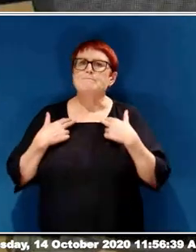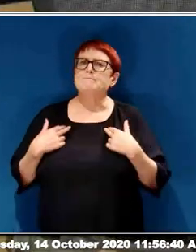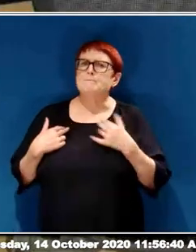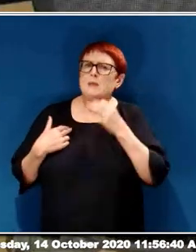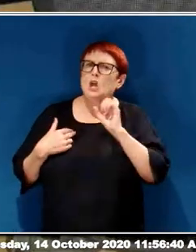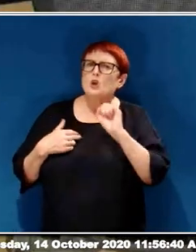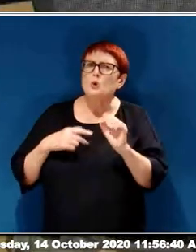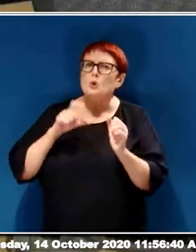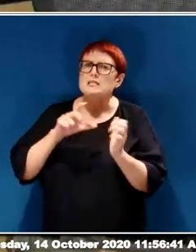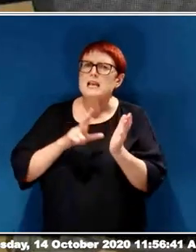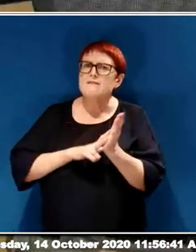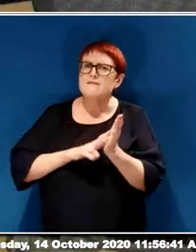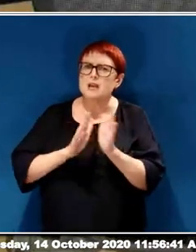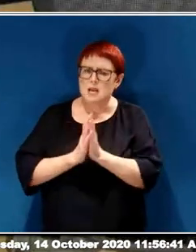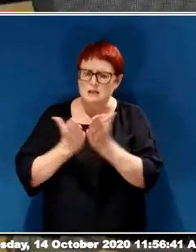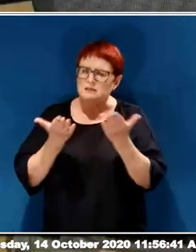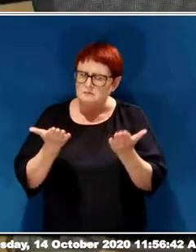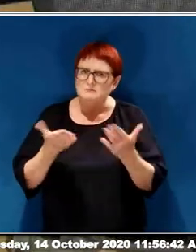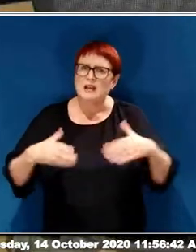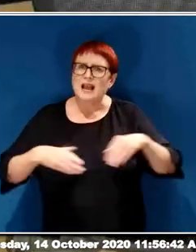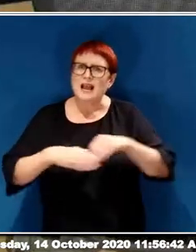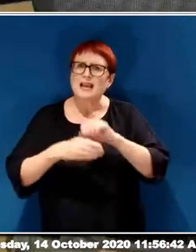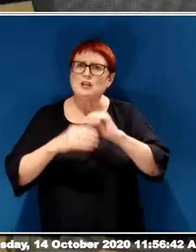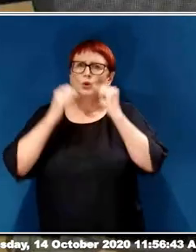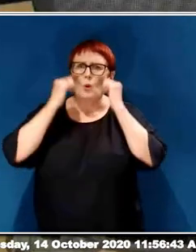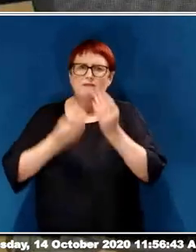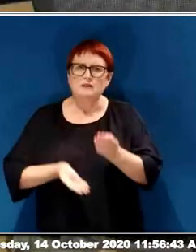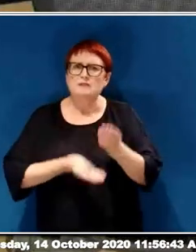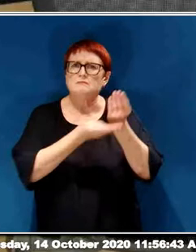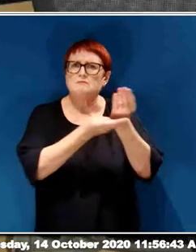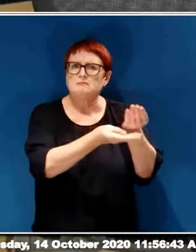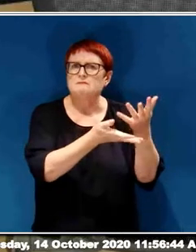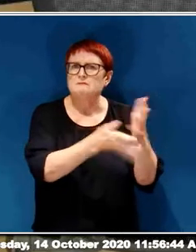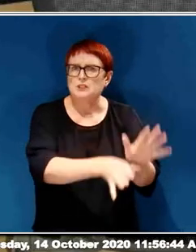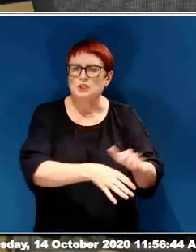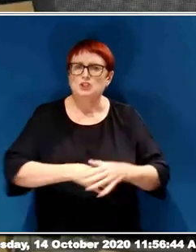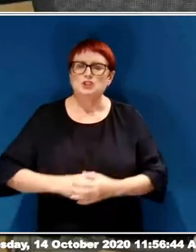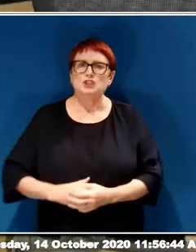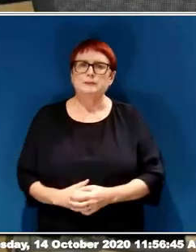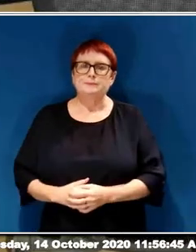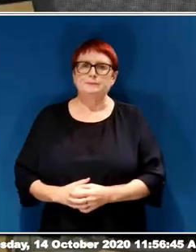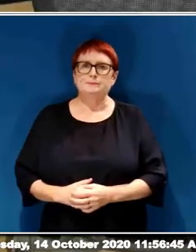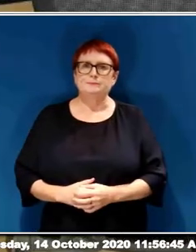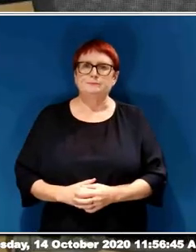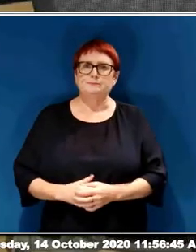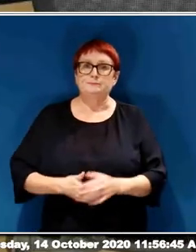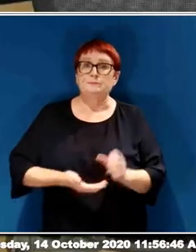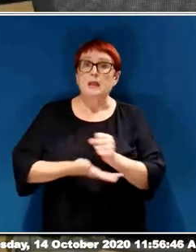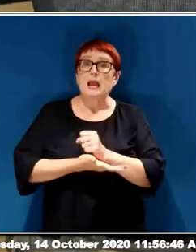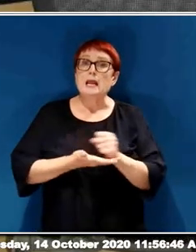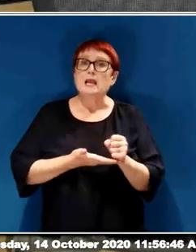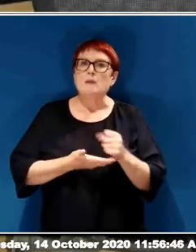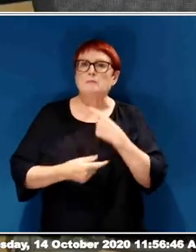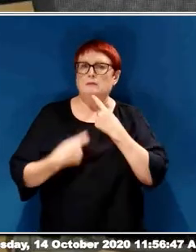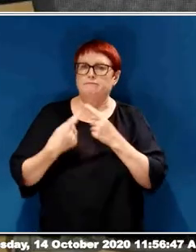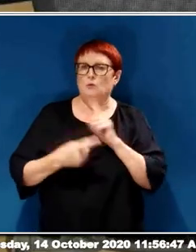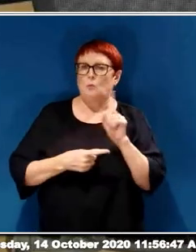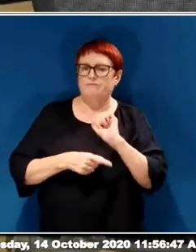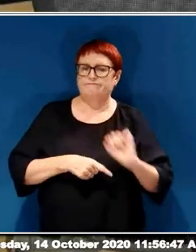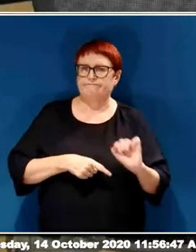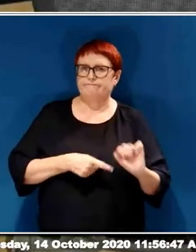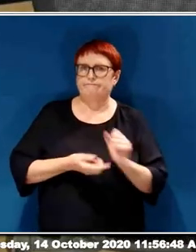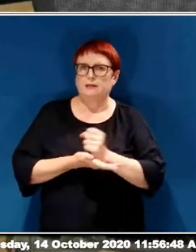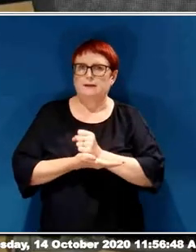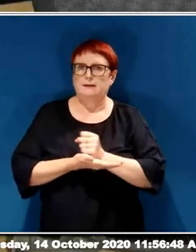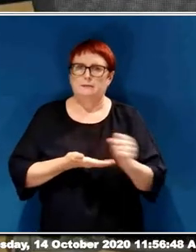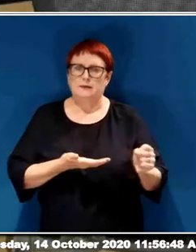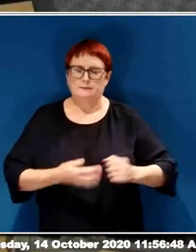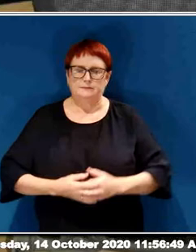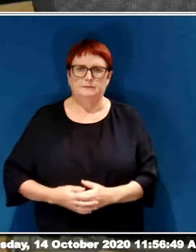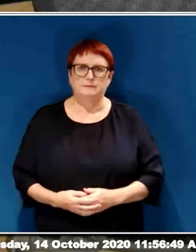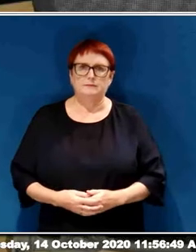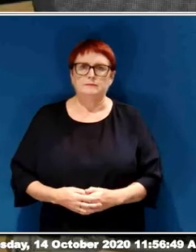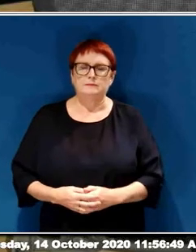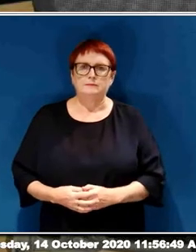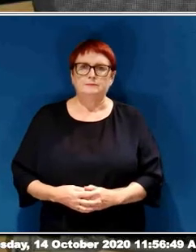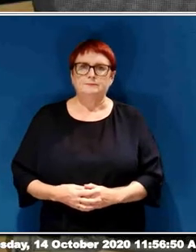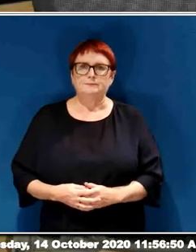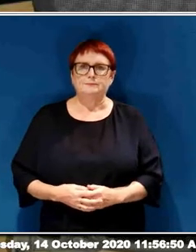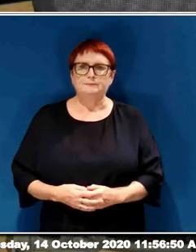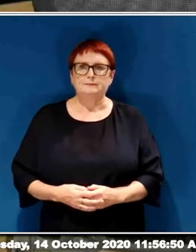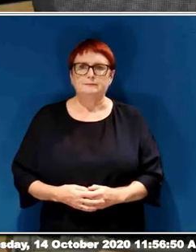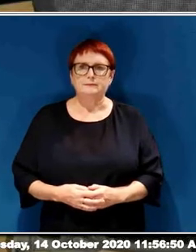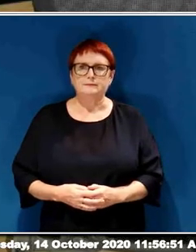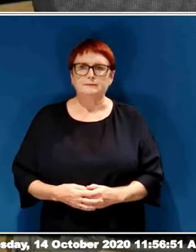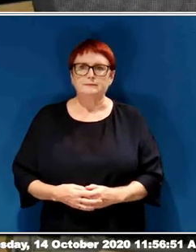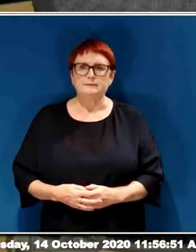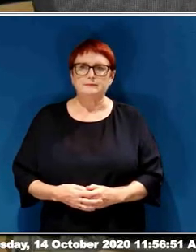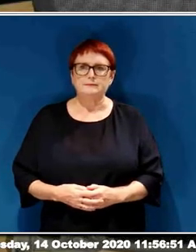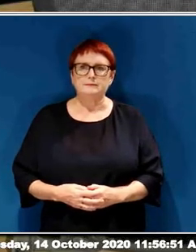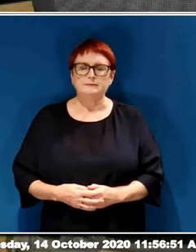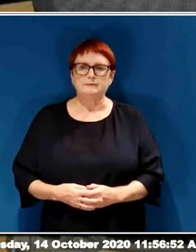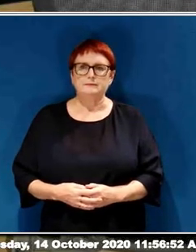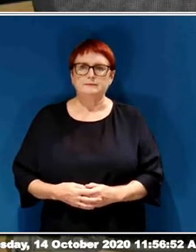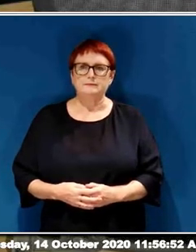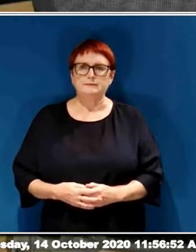material and its document ID is EXP.0044.0002.0039, and in summary,